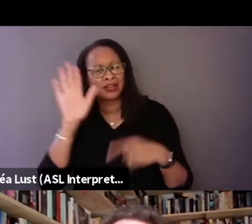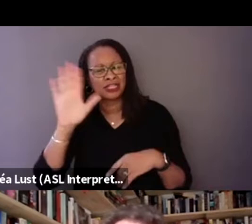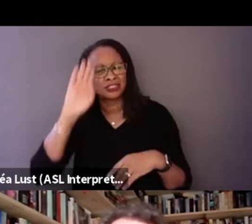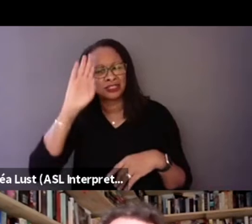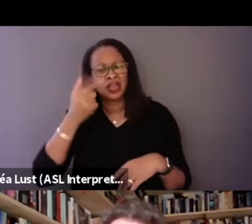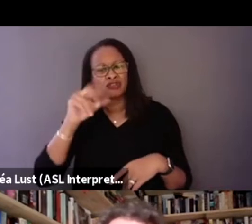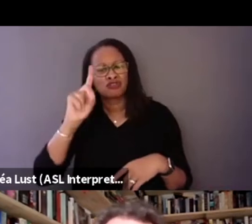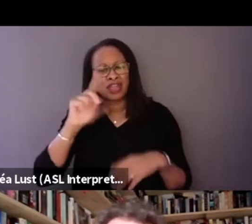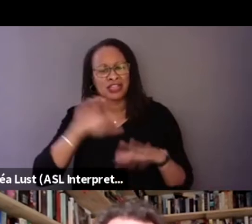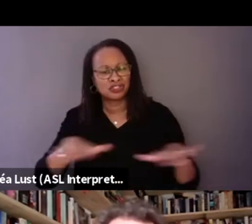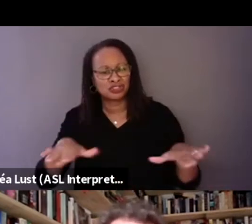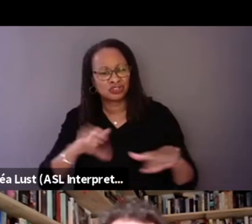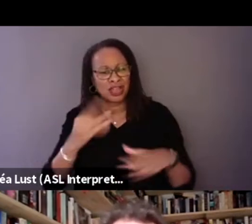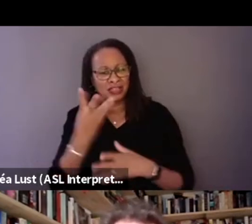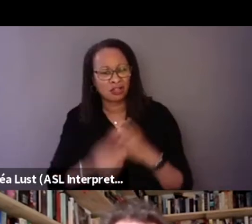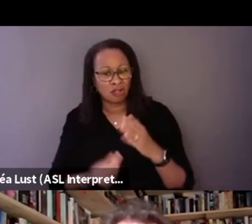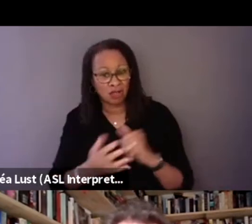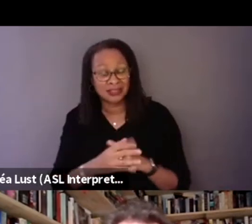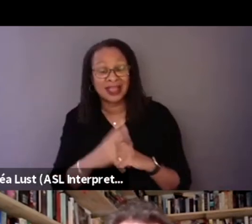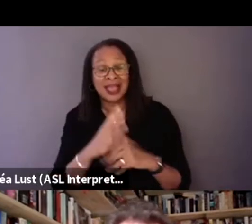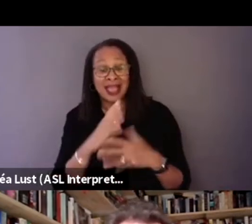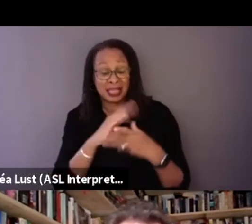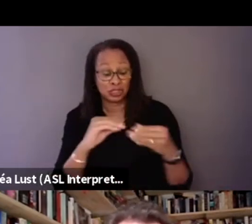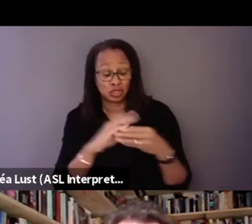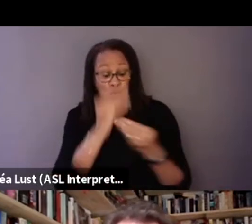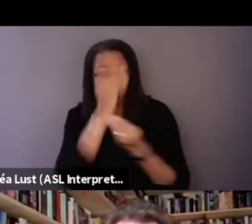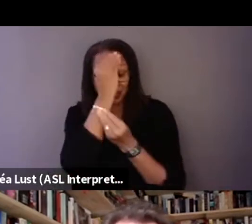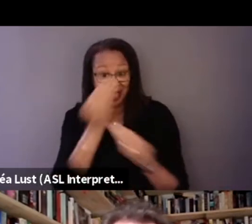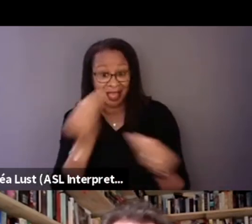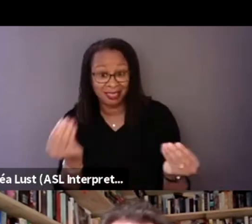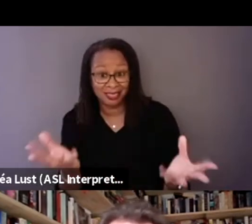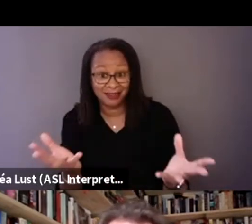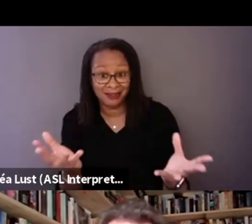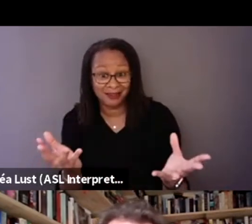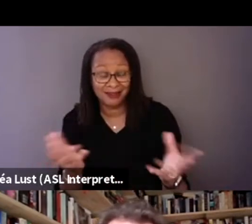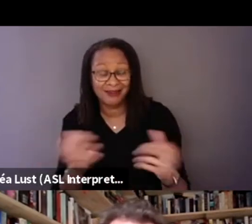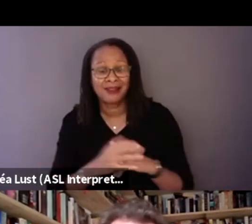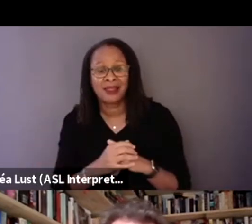And that storytelling is even more difficult